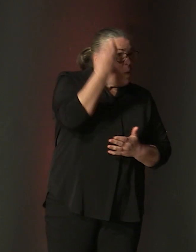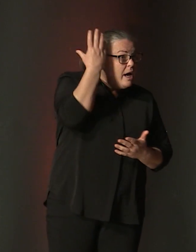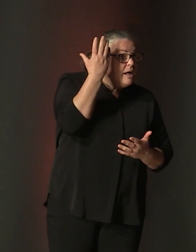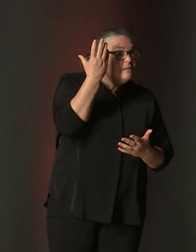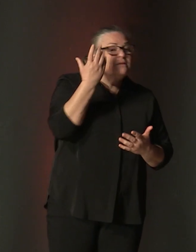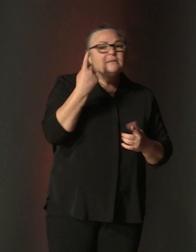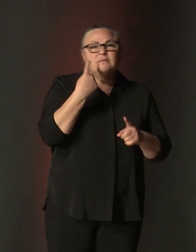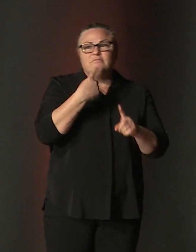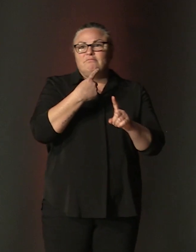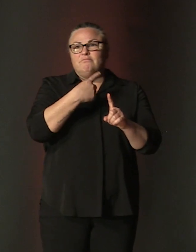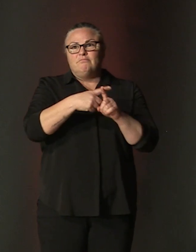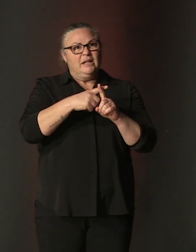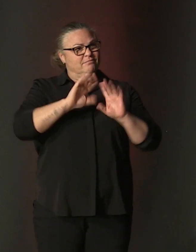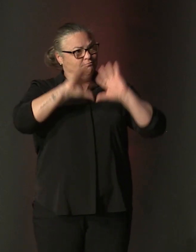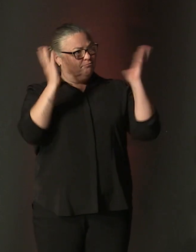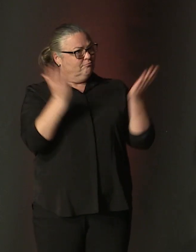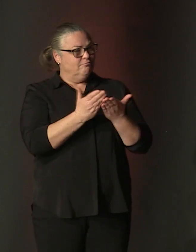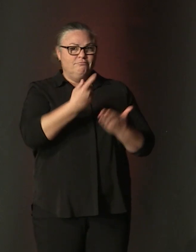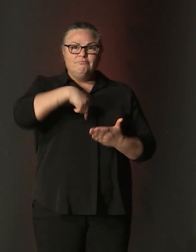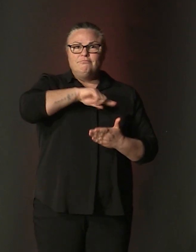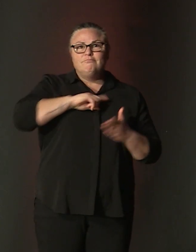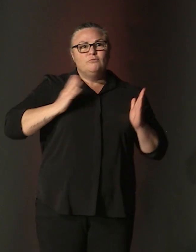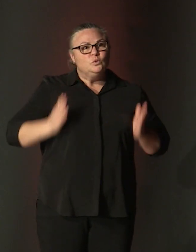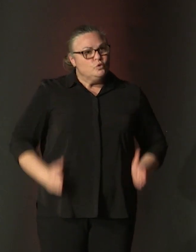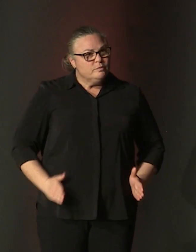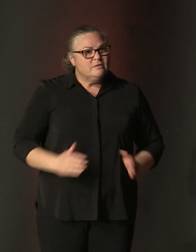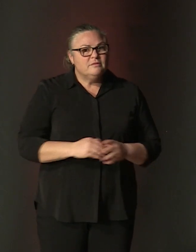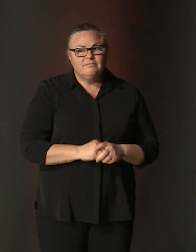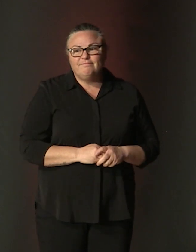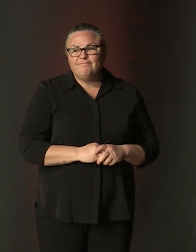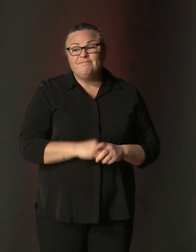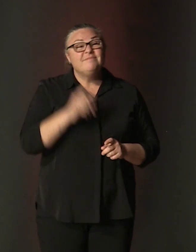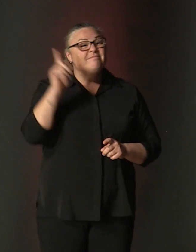that we're using in our daily lives, especially plastic packaging.